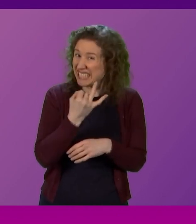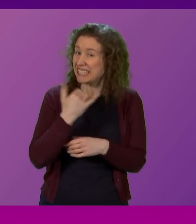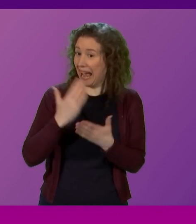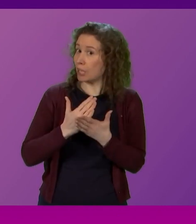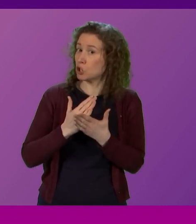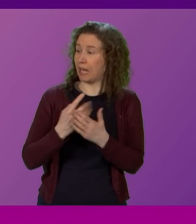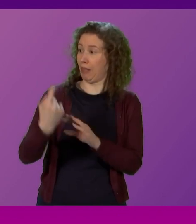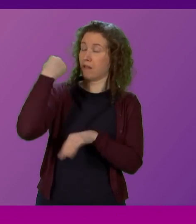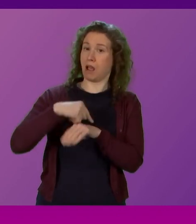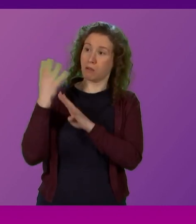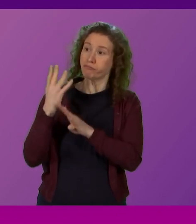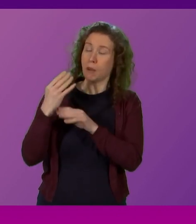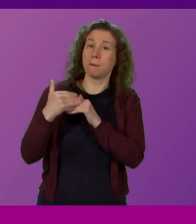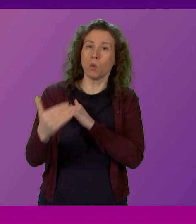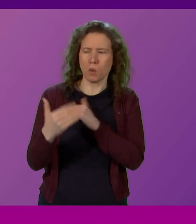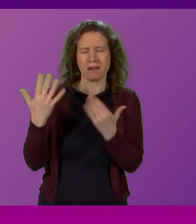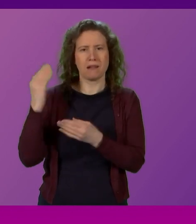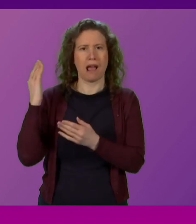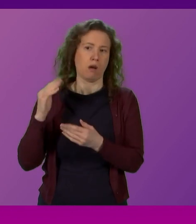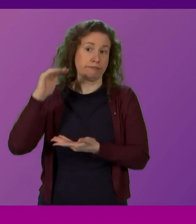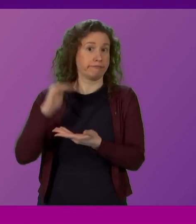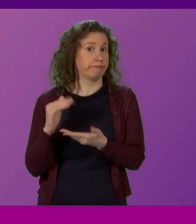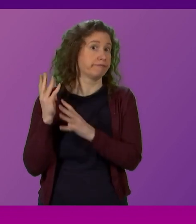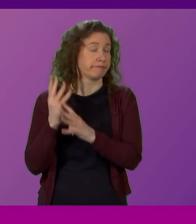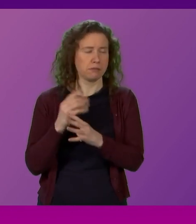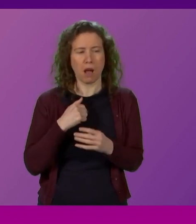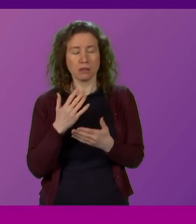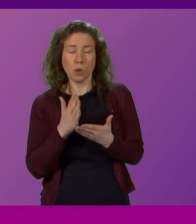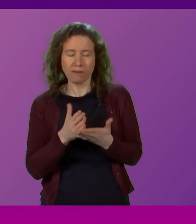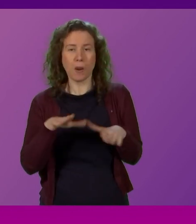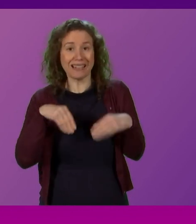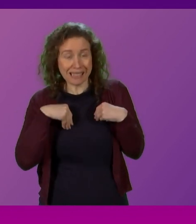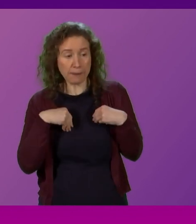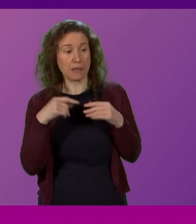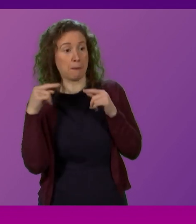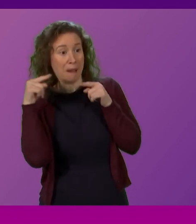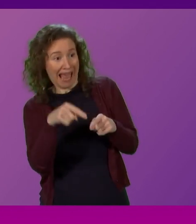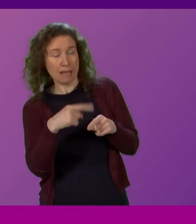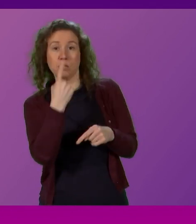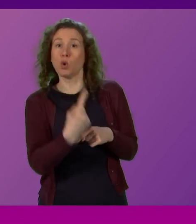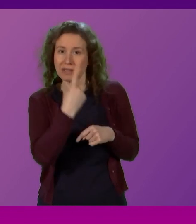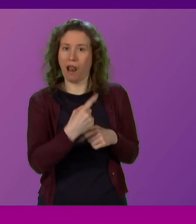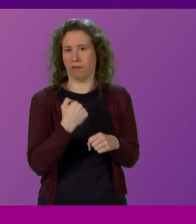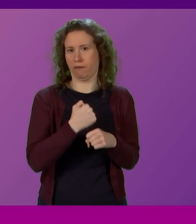Will the First Minister accept that the blame lies with her Government and not the patients?